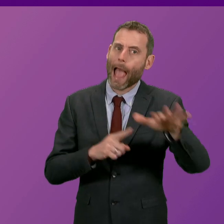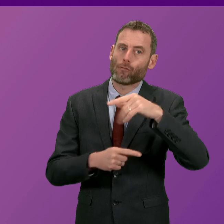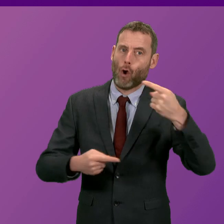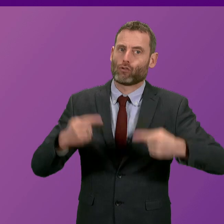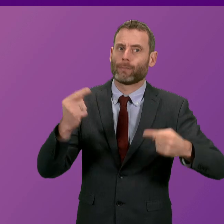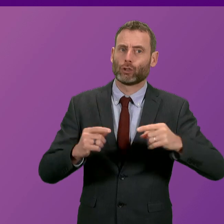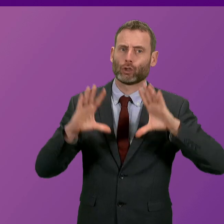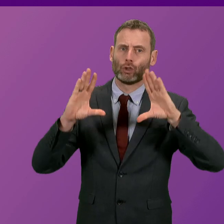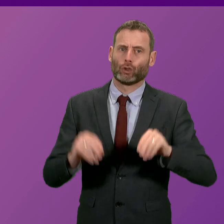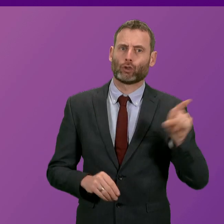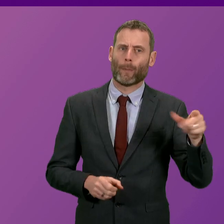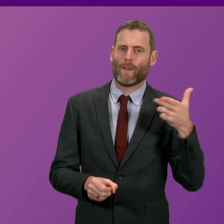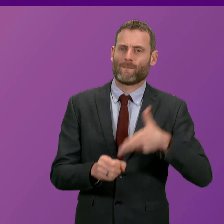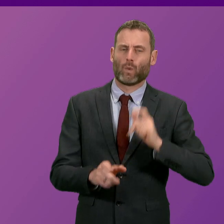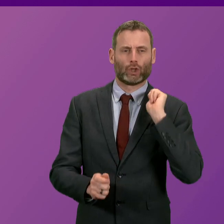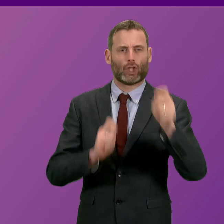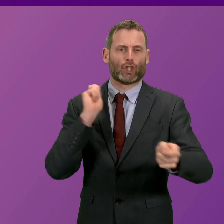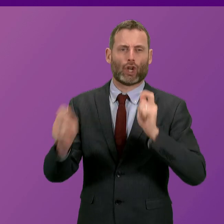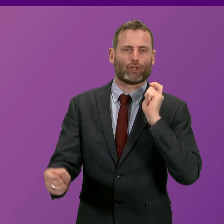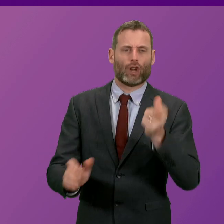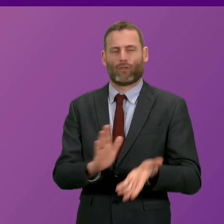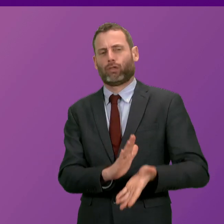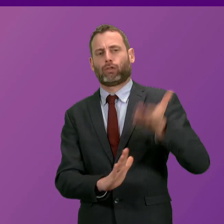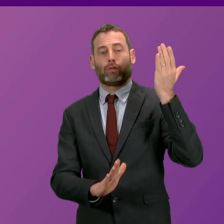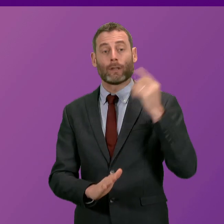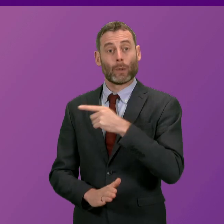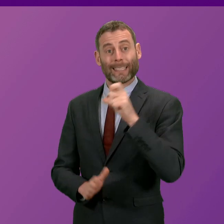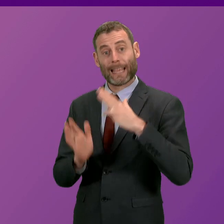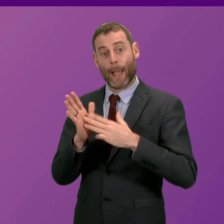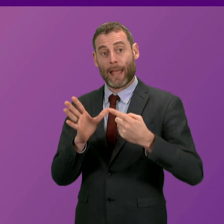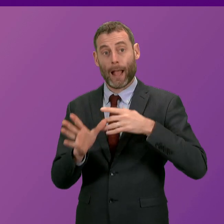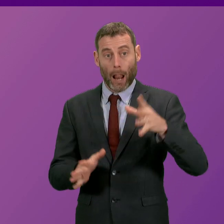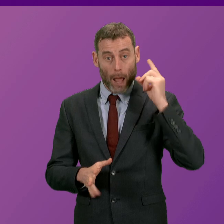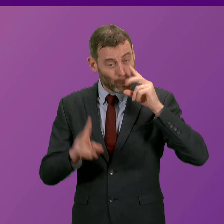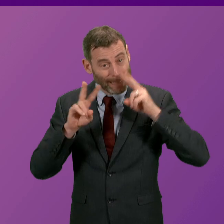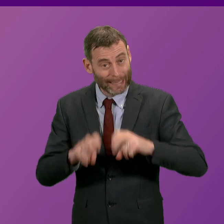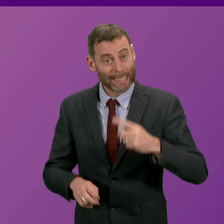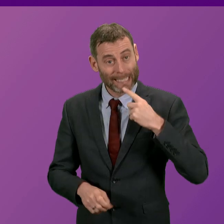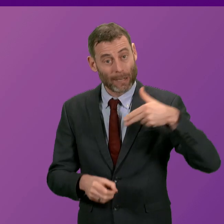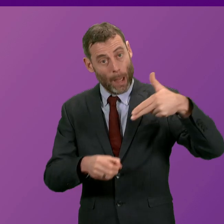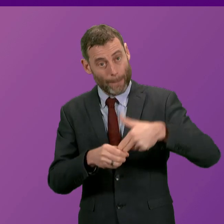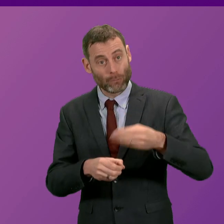fuel retailers from ripping off drivers. An update from the CMA last week indicates that “While fuel prices have fallen since July”,